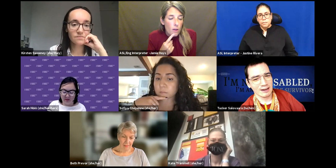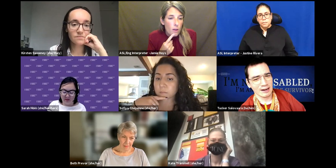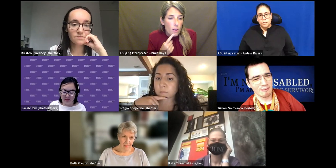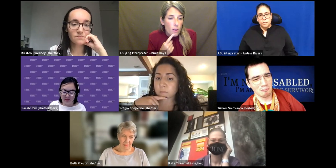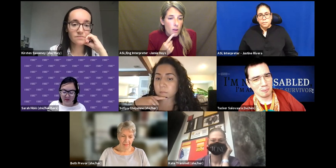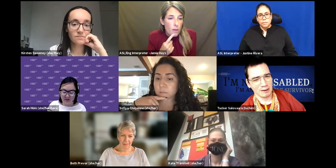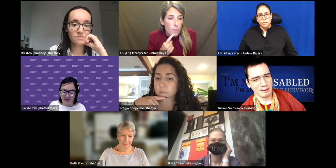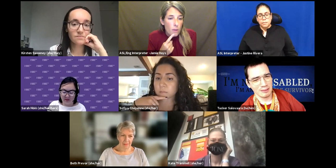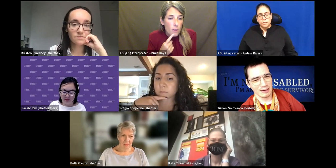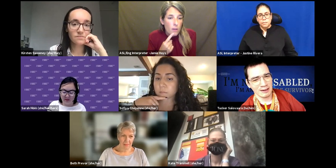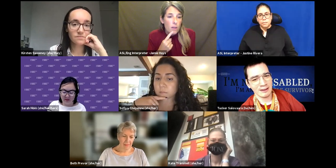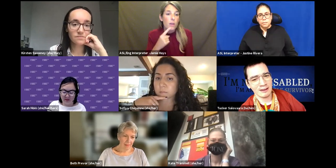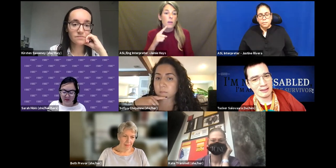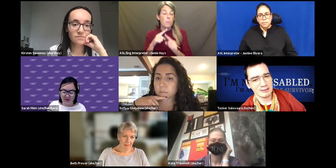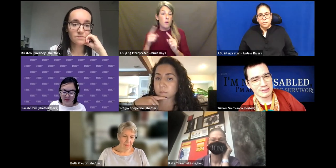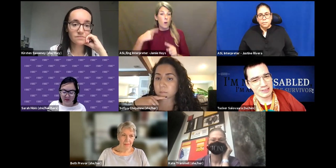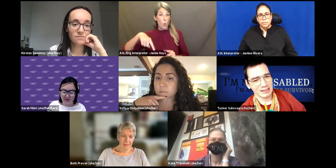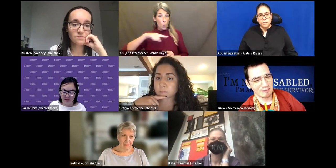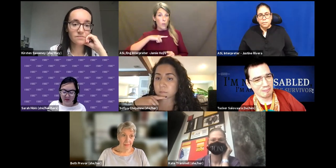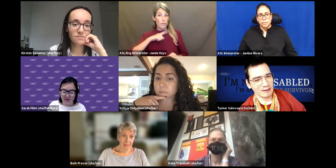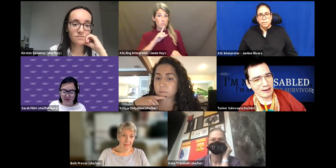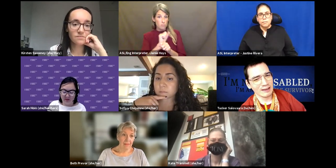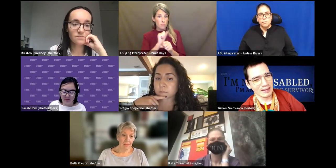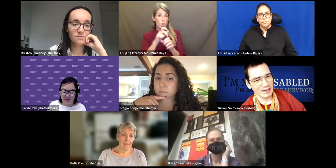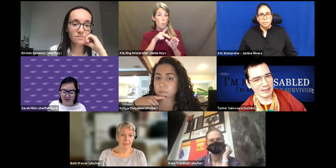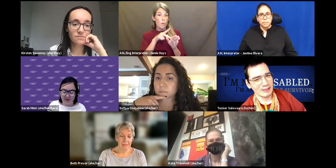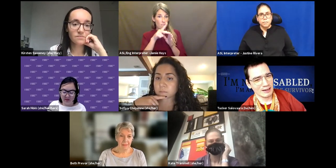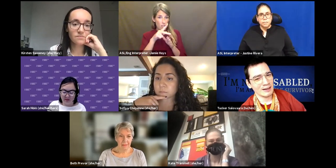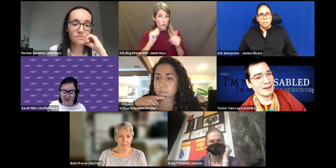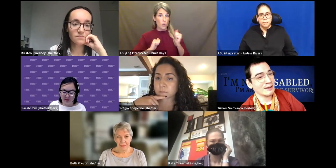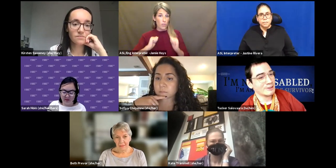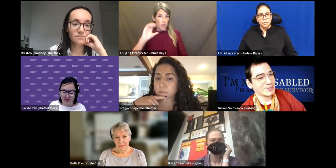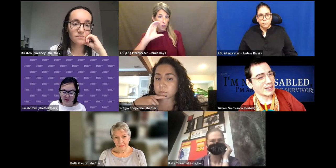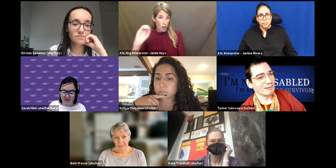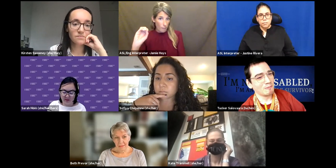company, so what is the difference?